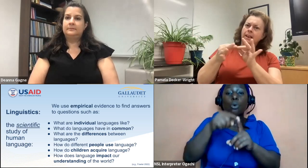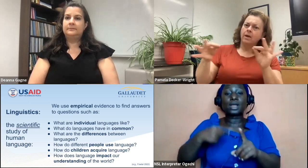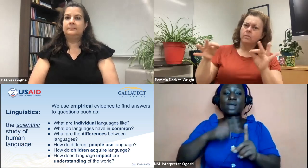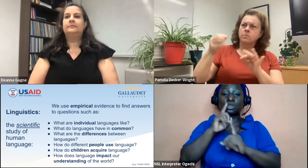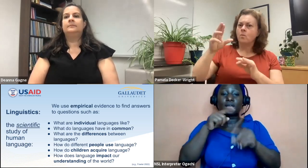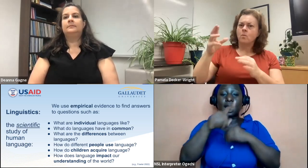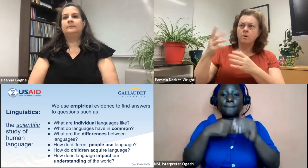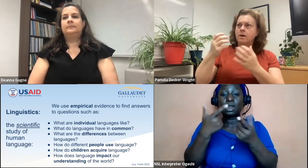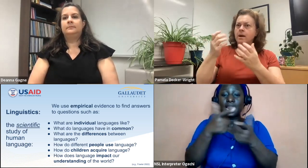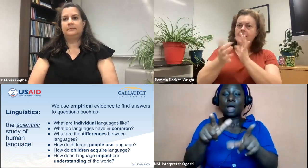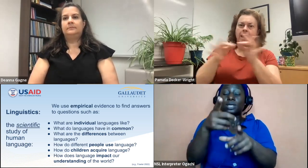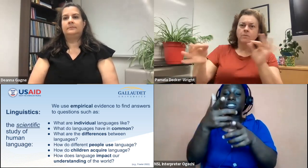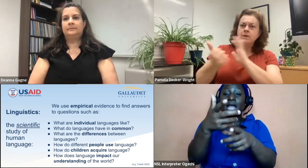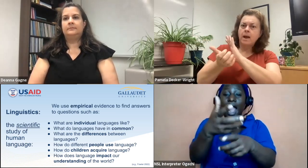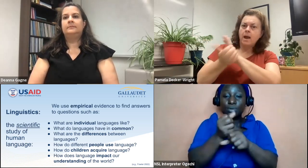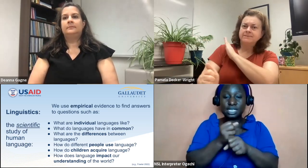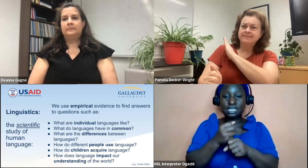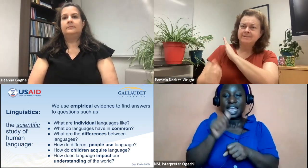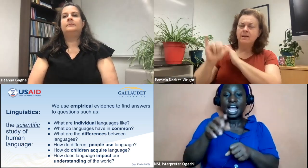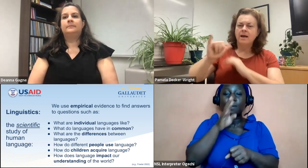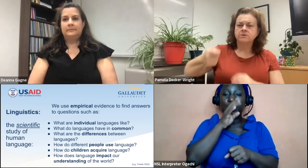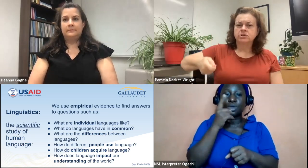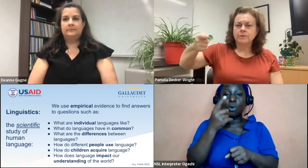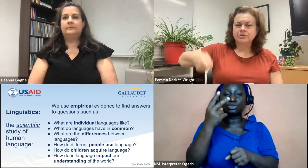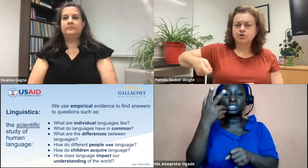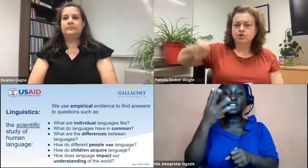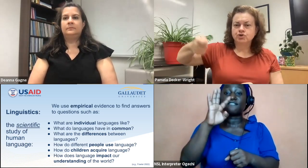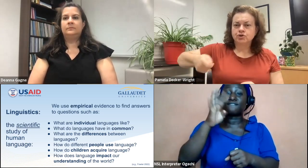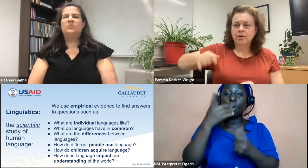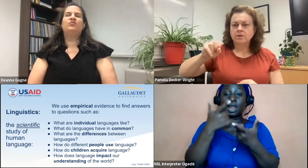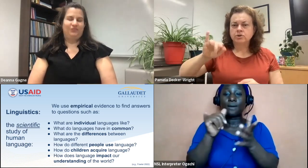Often people think, or, you know, understand bilingual competency as